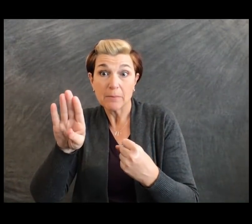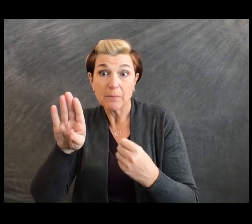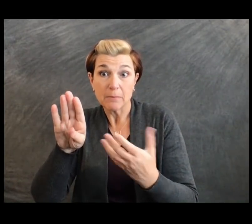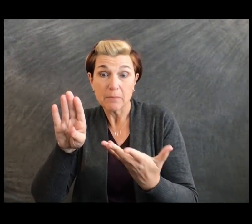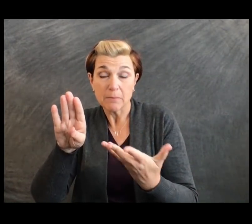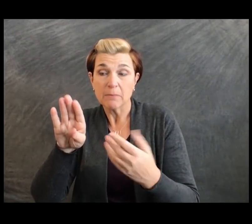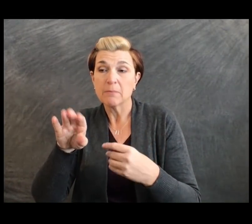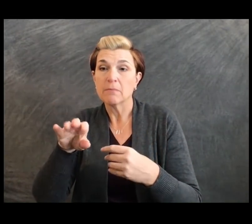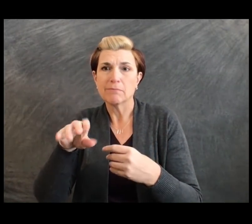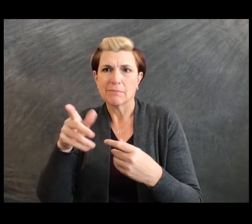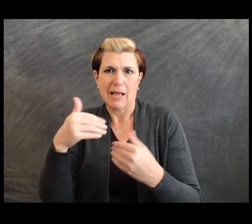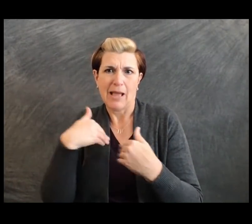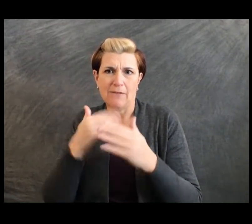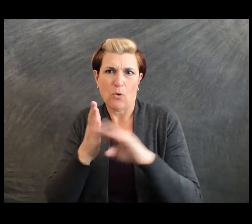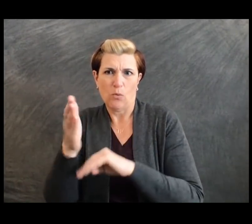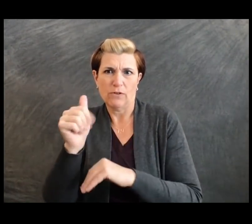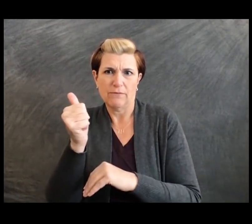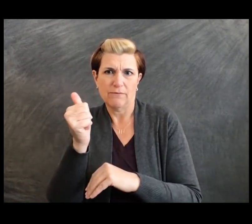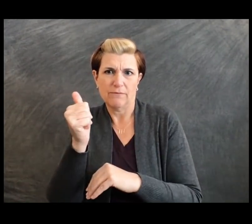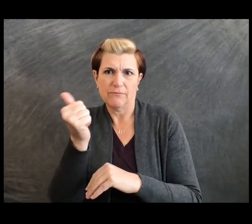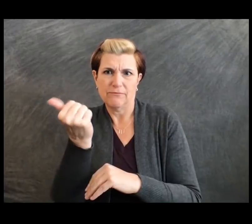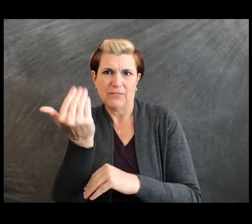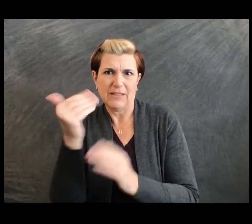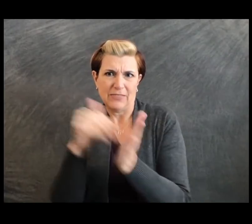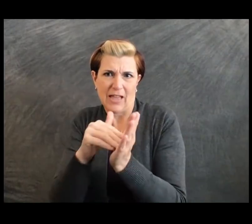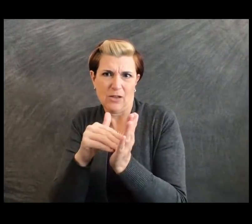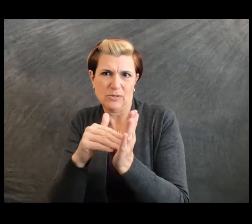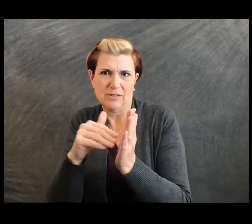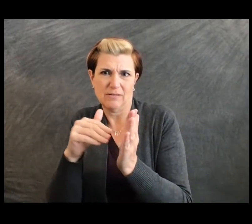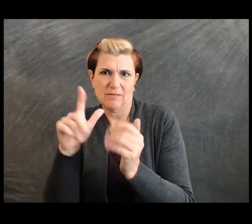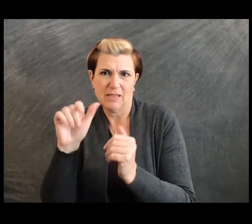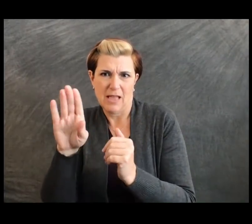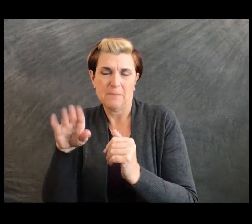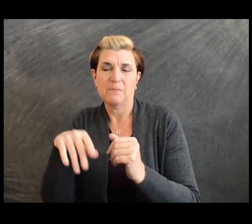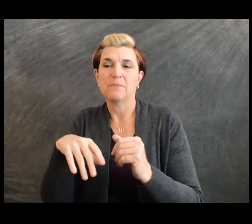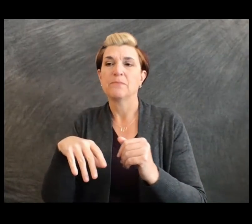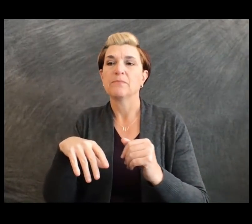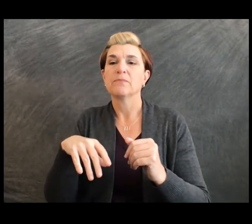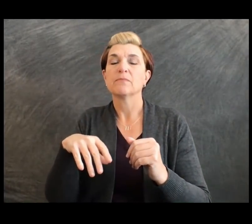and among the number of the more than a hundred 95,000 that have been tested